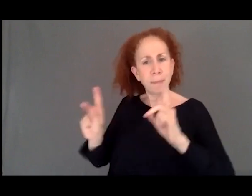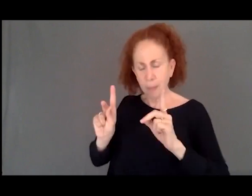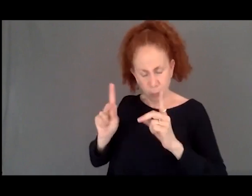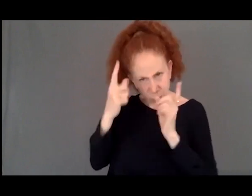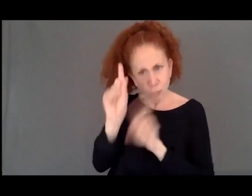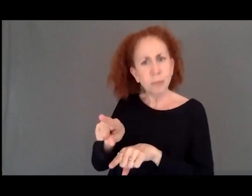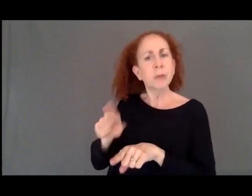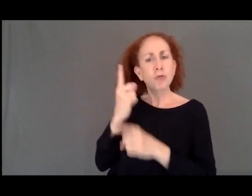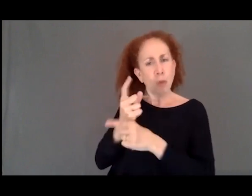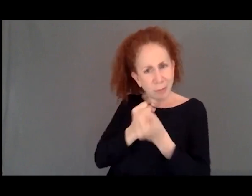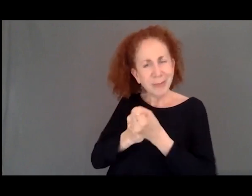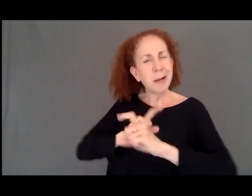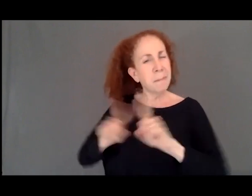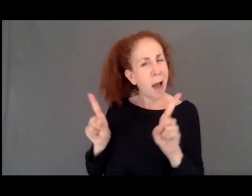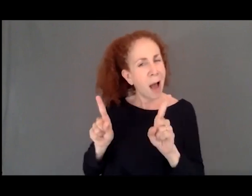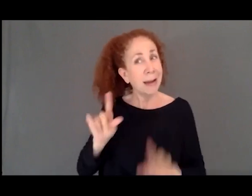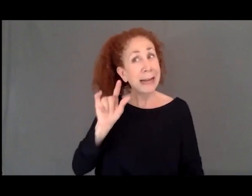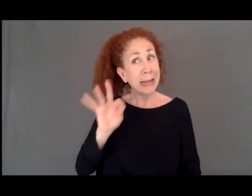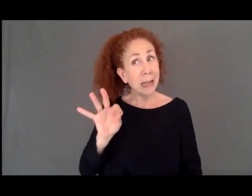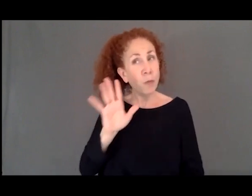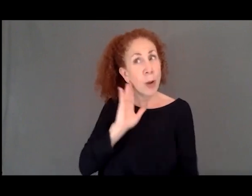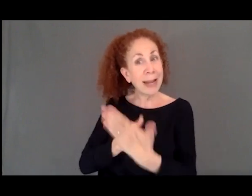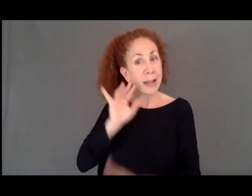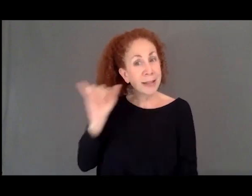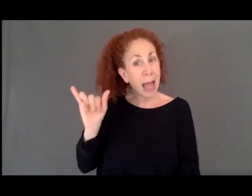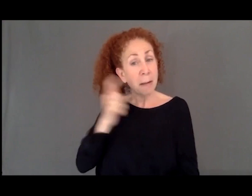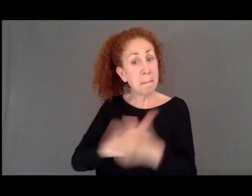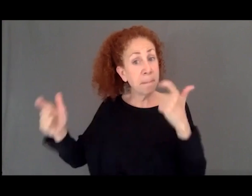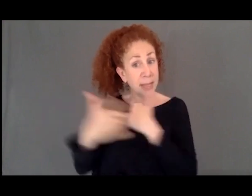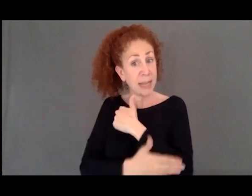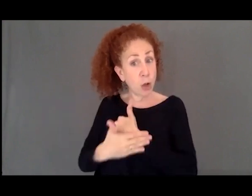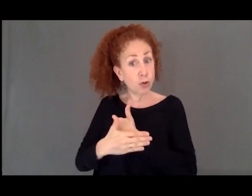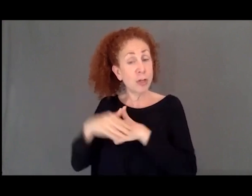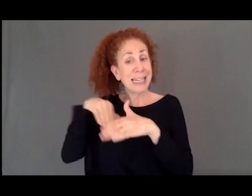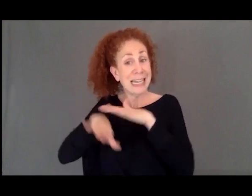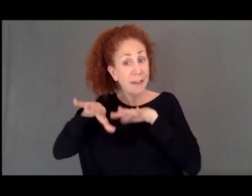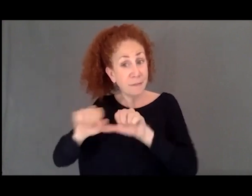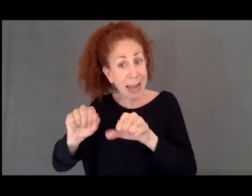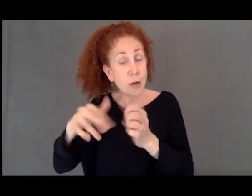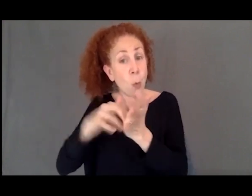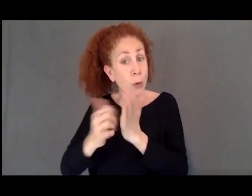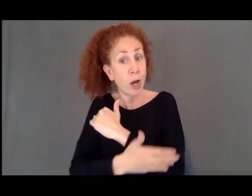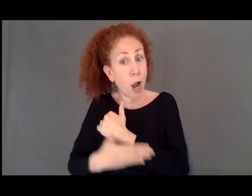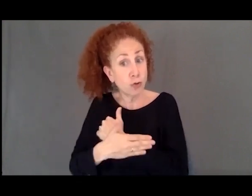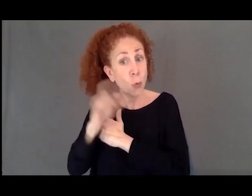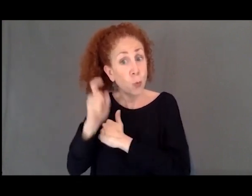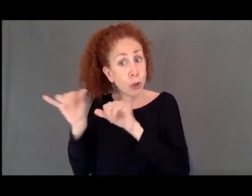and civilians. But if we're opposed to a big country invading a weaker country, we should be opposed to that whenever it's happening,